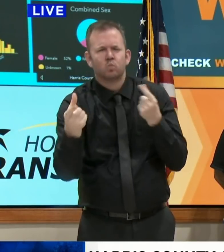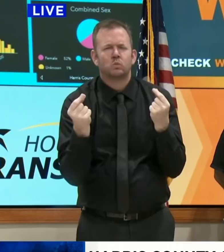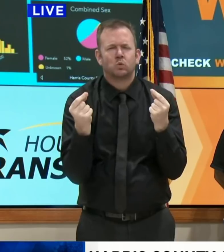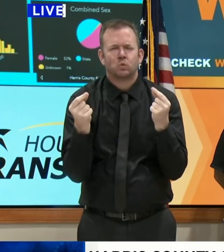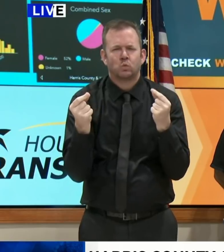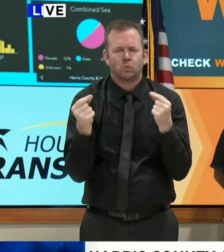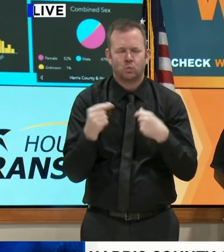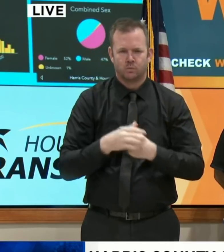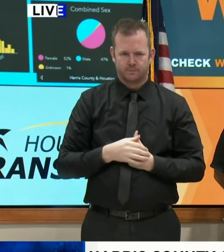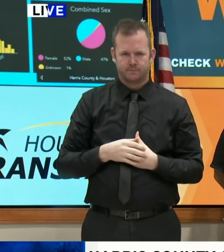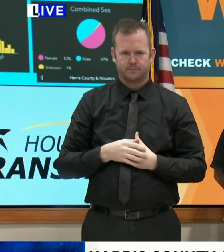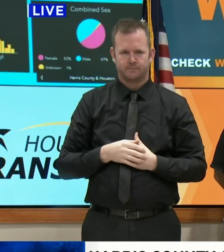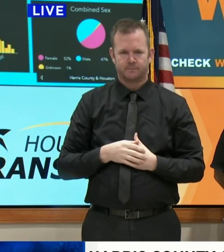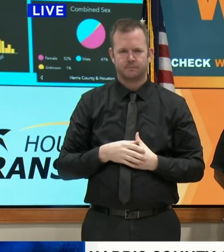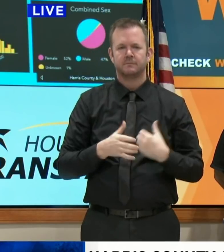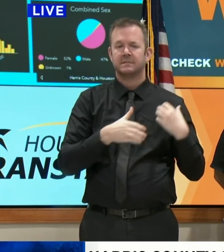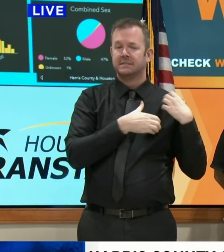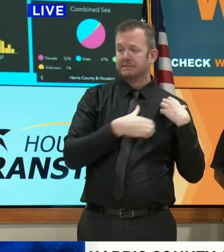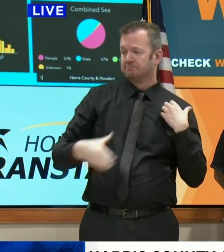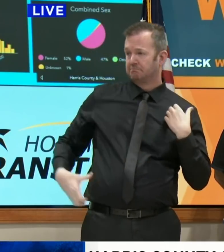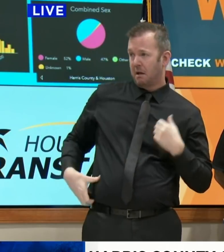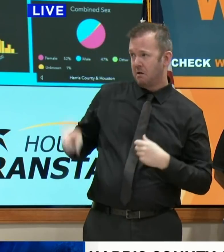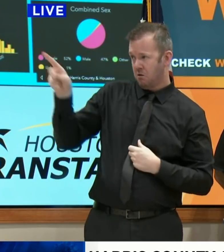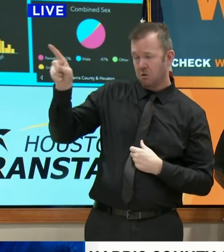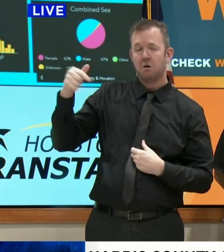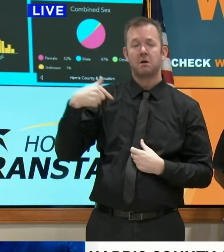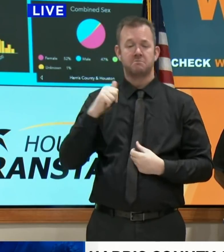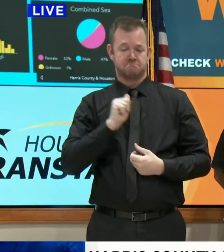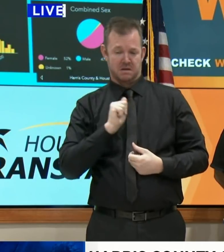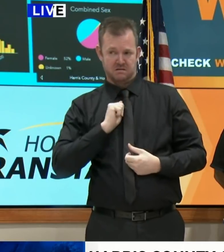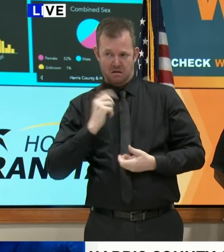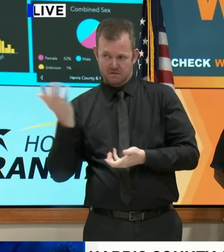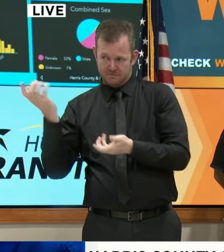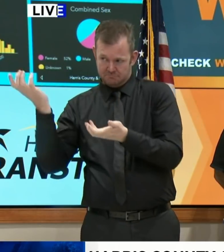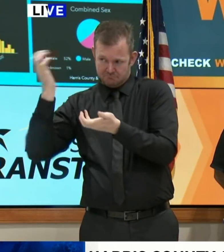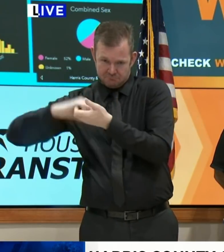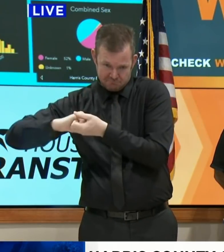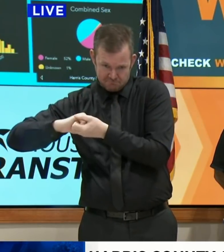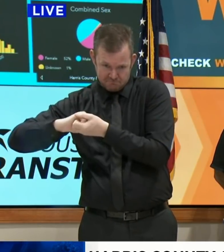combating the long-term economic effects and the economic effects and the long-term human impacts of